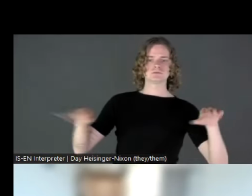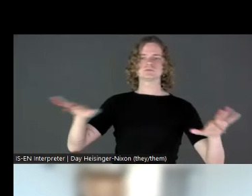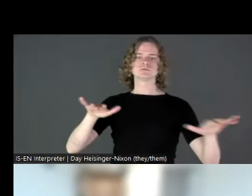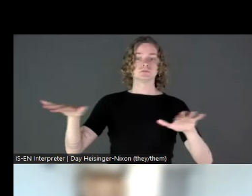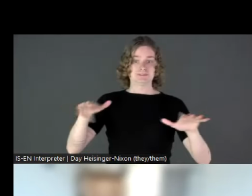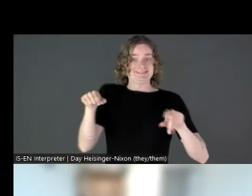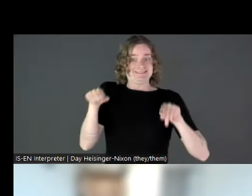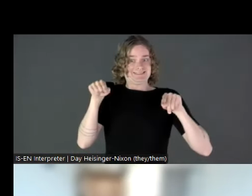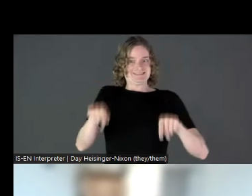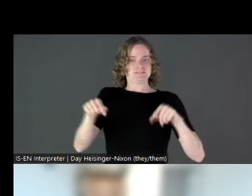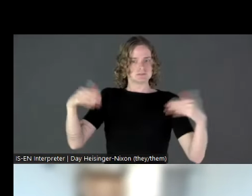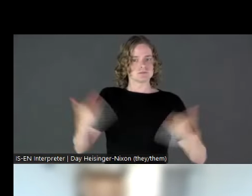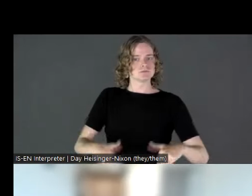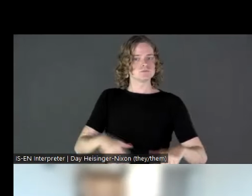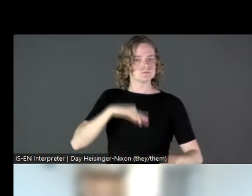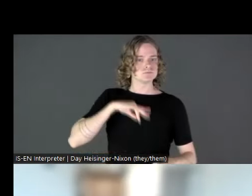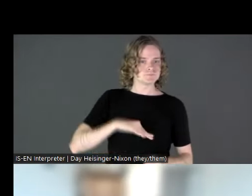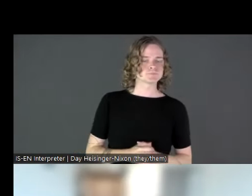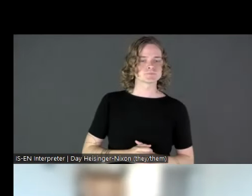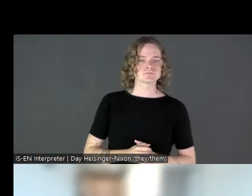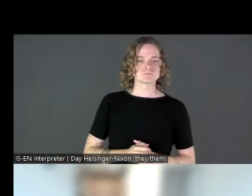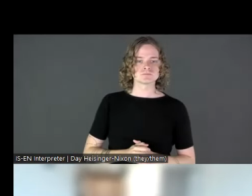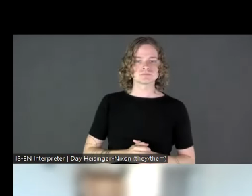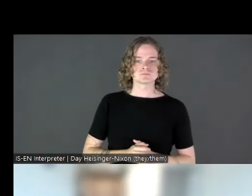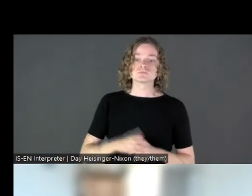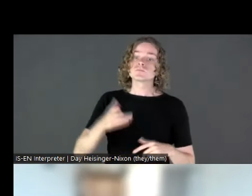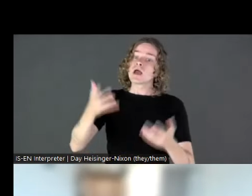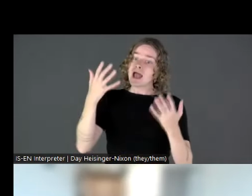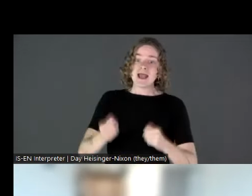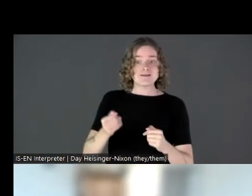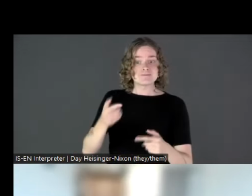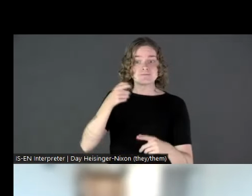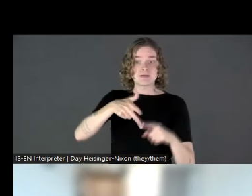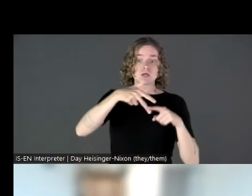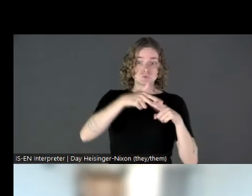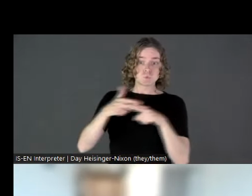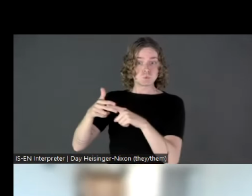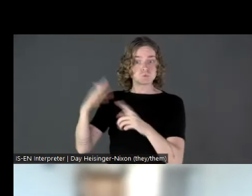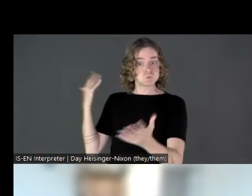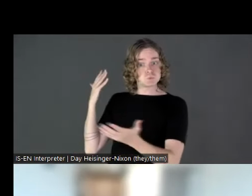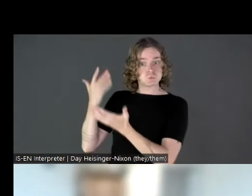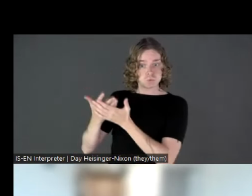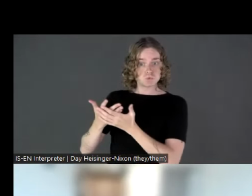also constantly adding new tools to the toolkit. At the moment, we're working on a short guide